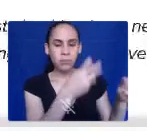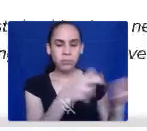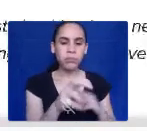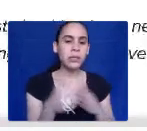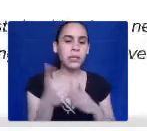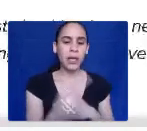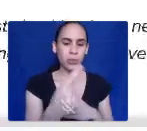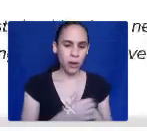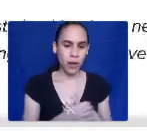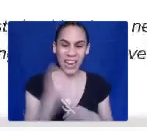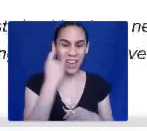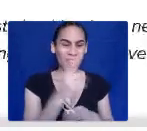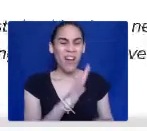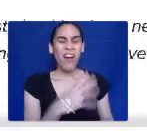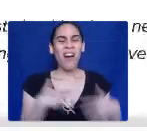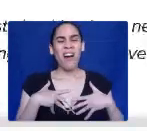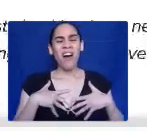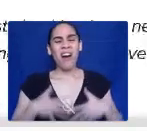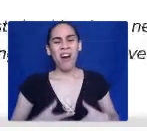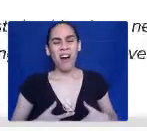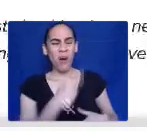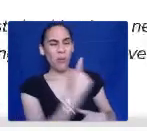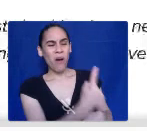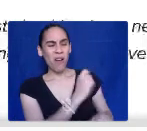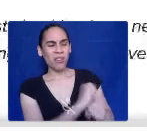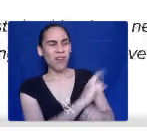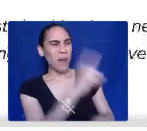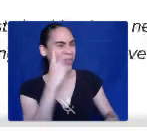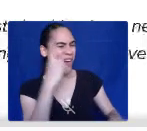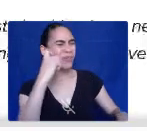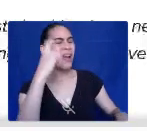you think is your dream job you will just get hurt right it's really about numbers right you